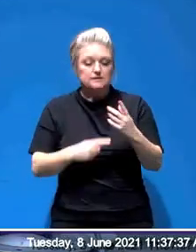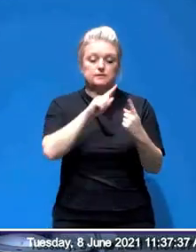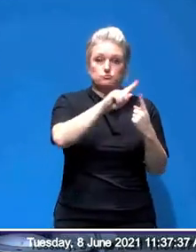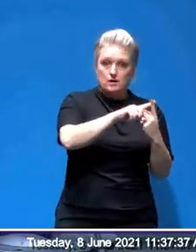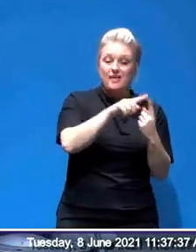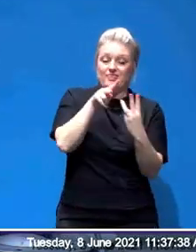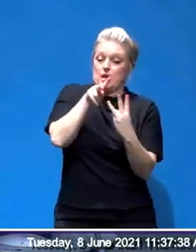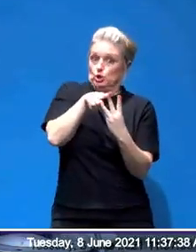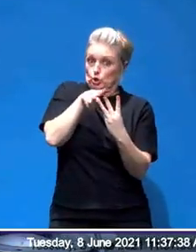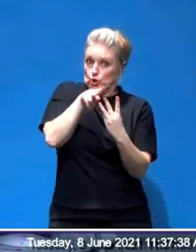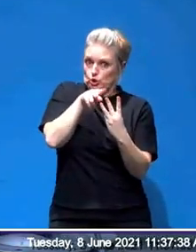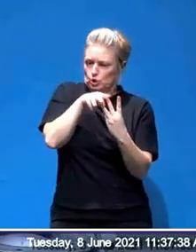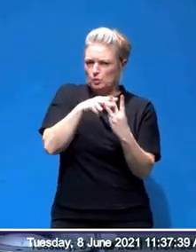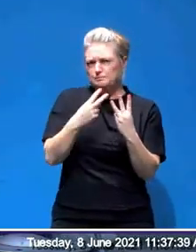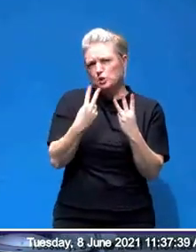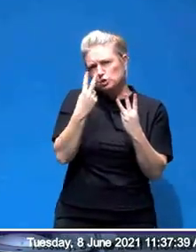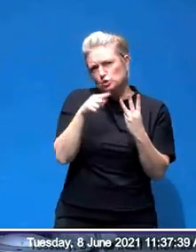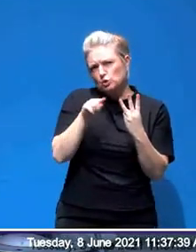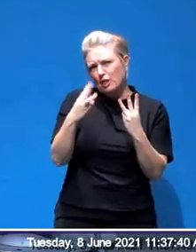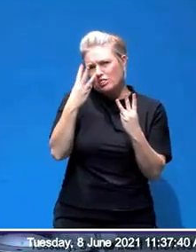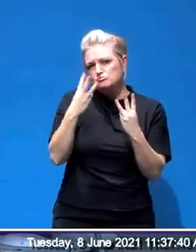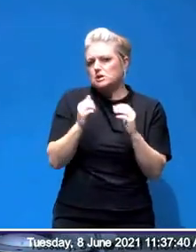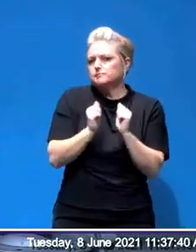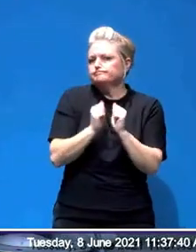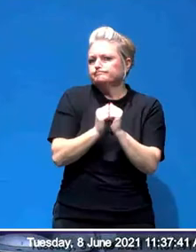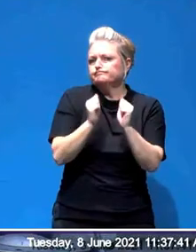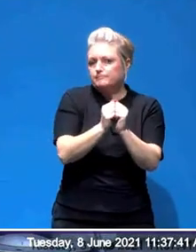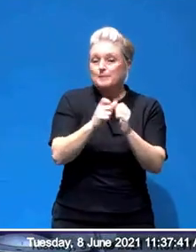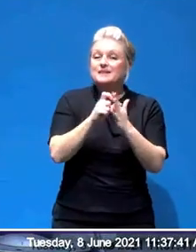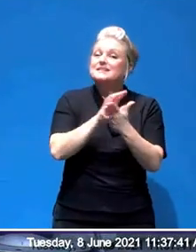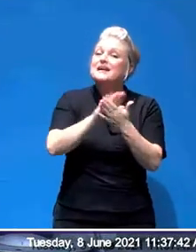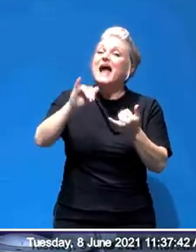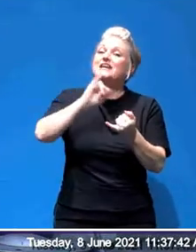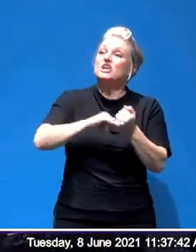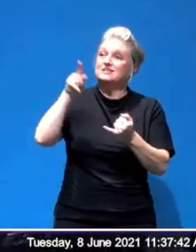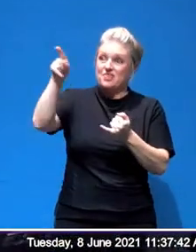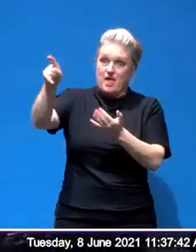two to three sessions and the sessions were funded by DHS. Do you remember that? Yes.